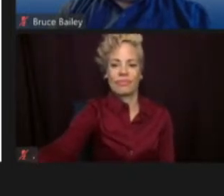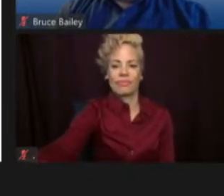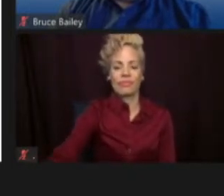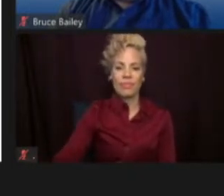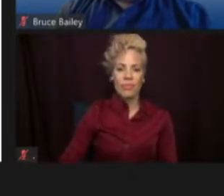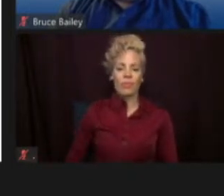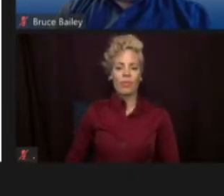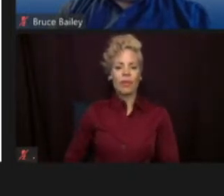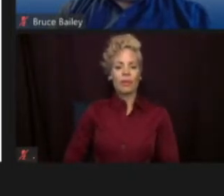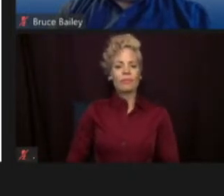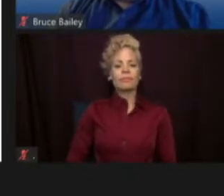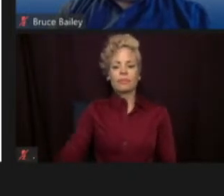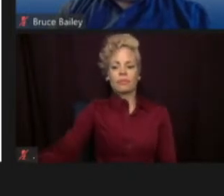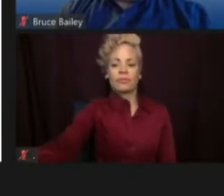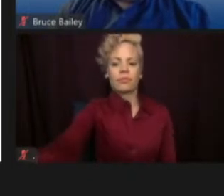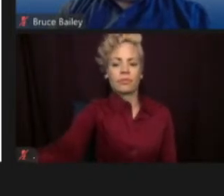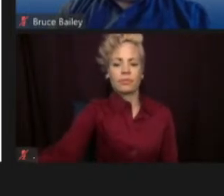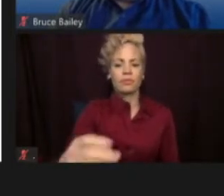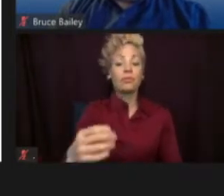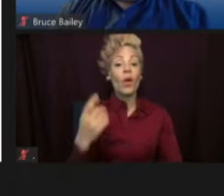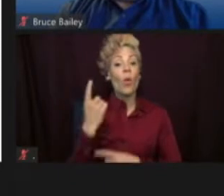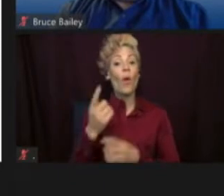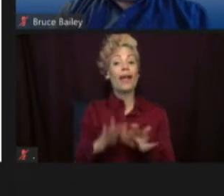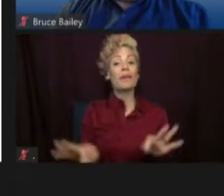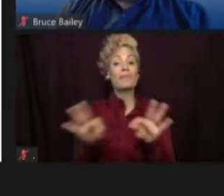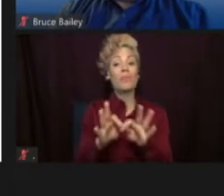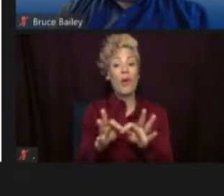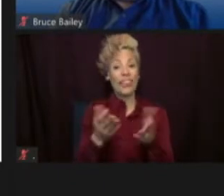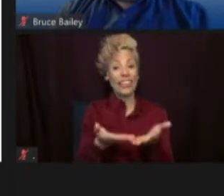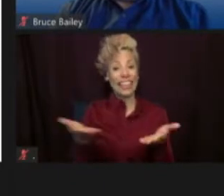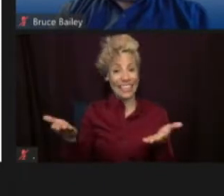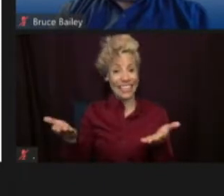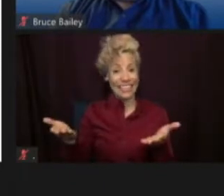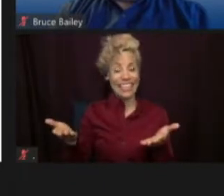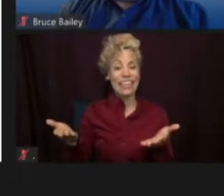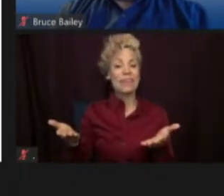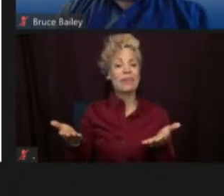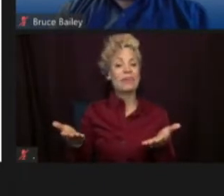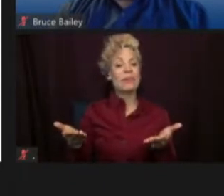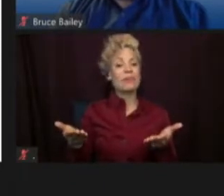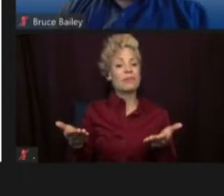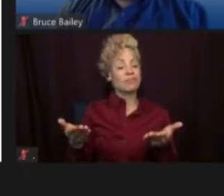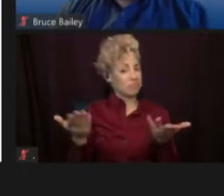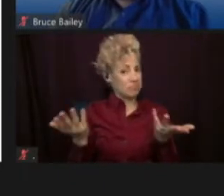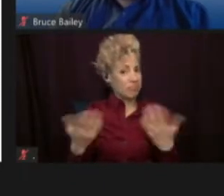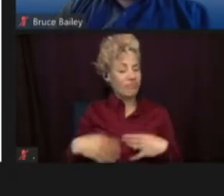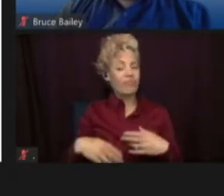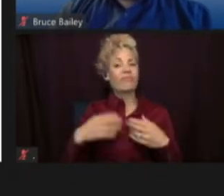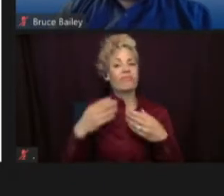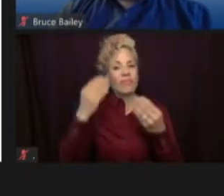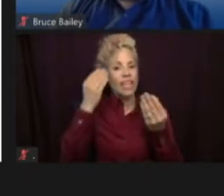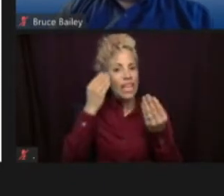Okay. So one of the important things was that information transmitted during the pandemic